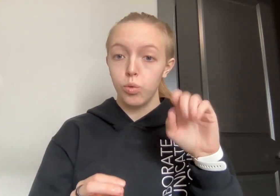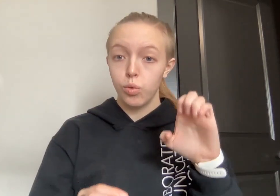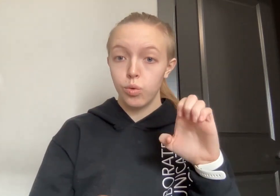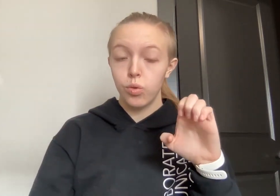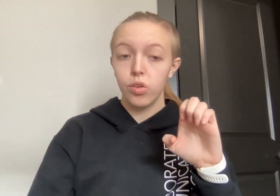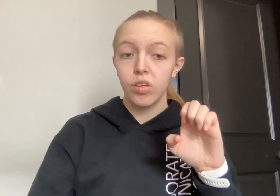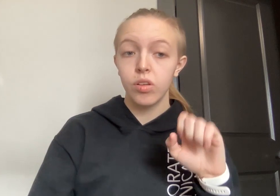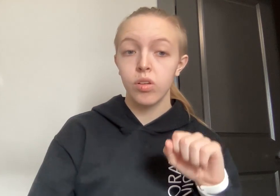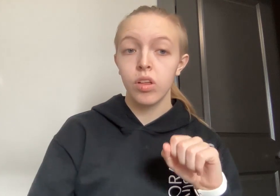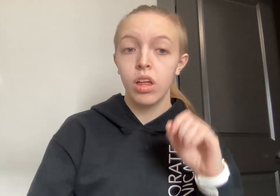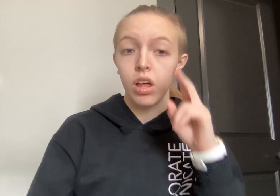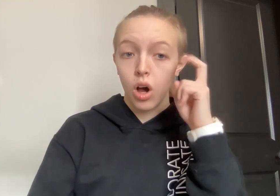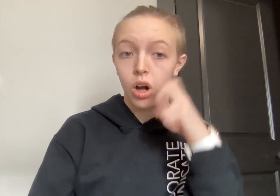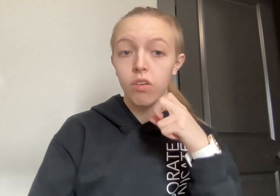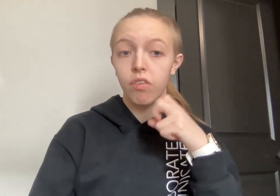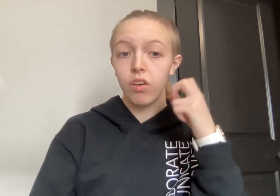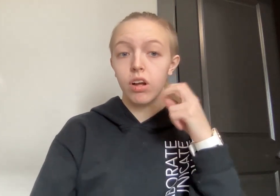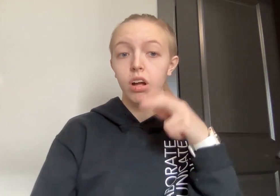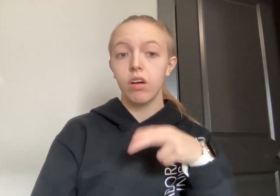Mute, hard of hearing.